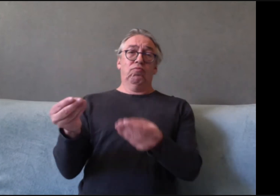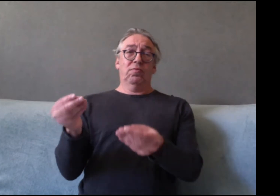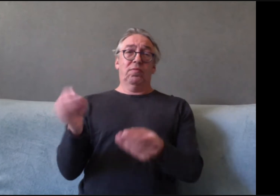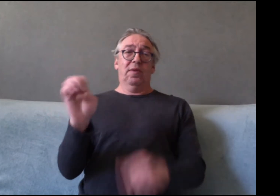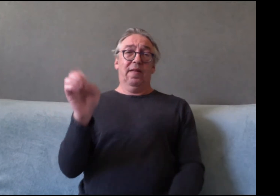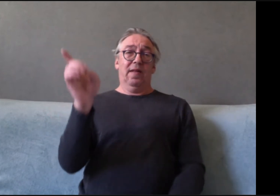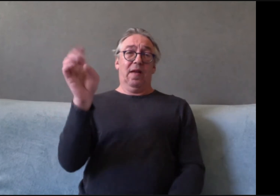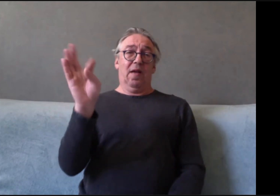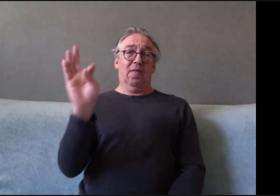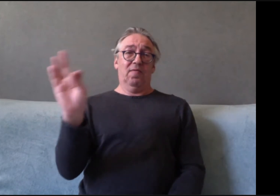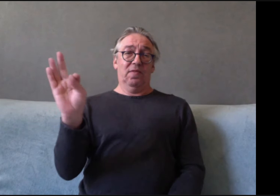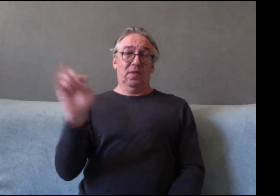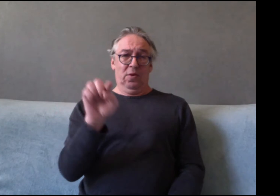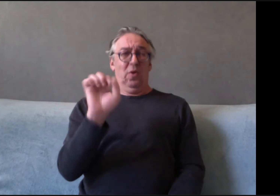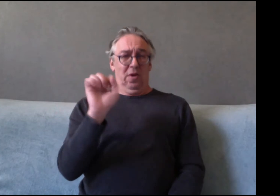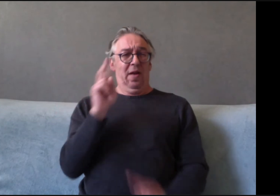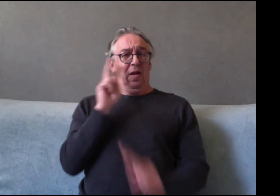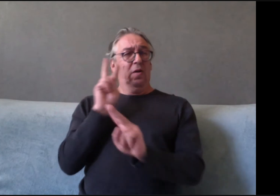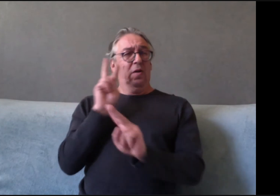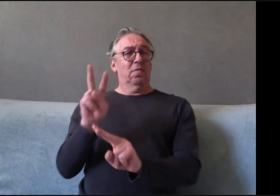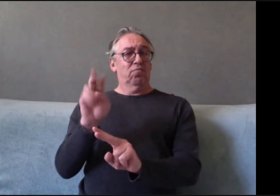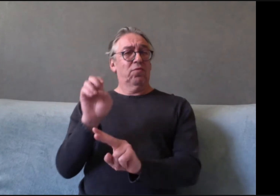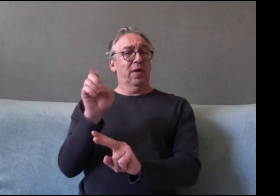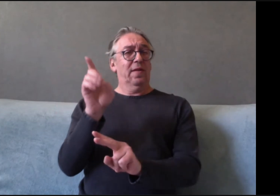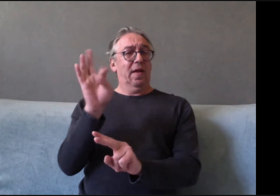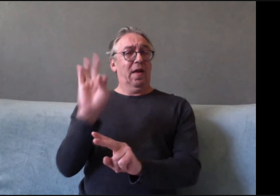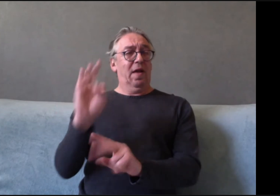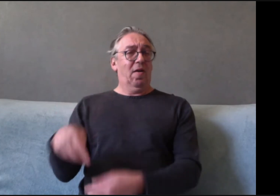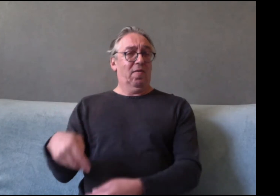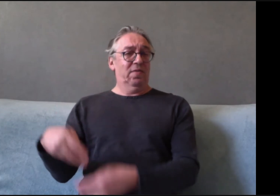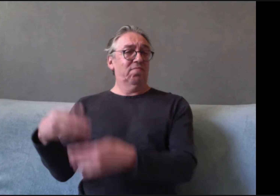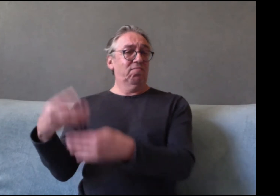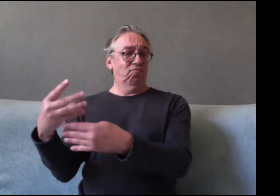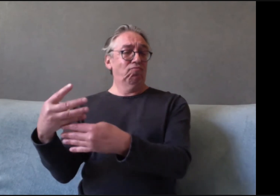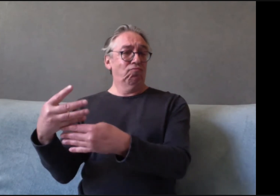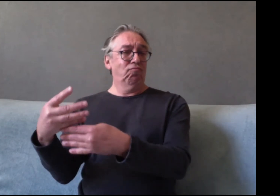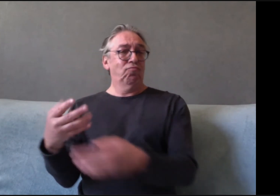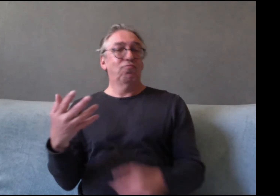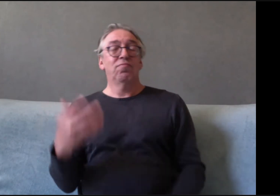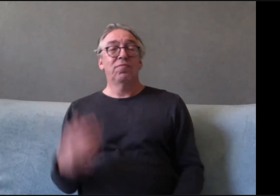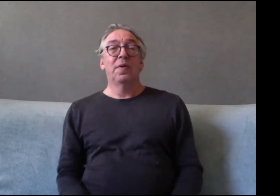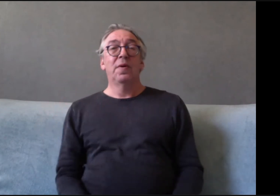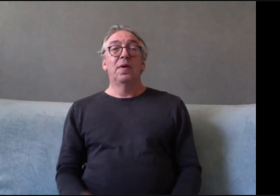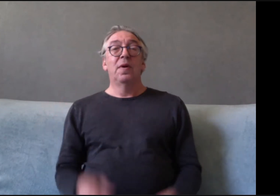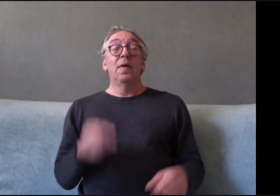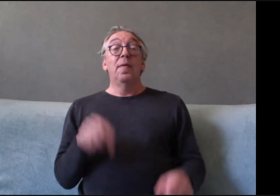In Italy there are about 100,000 people affected.